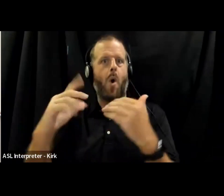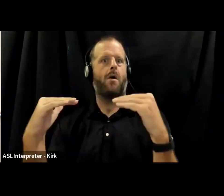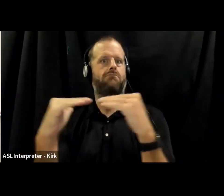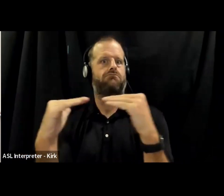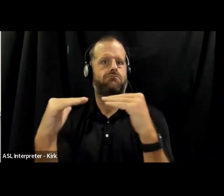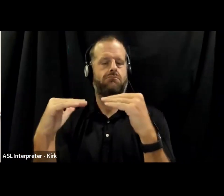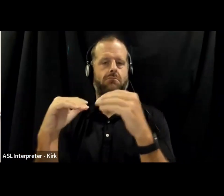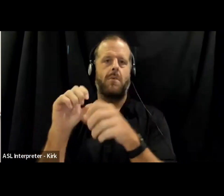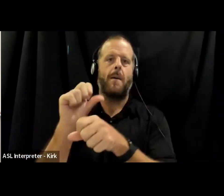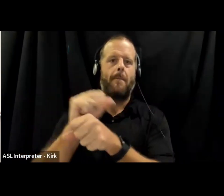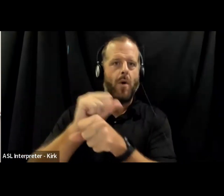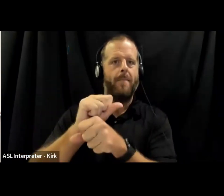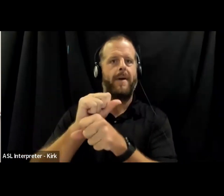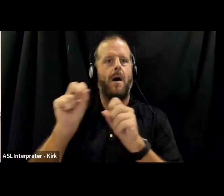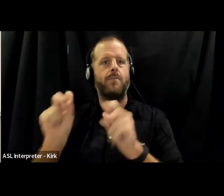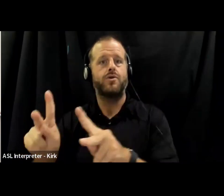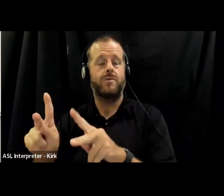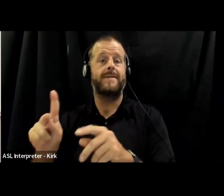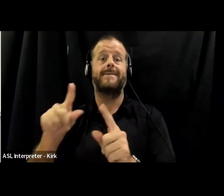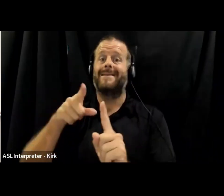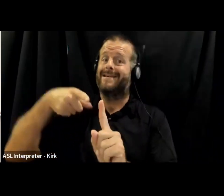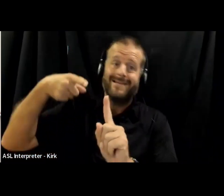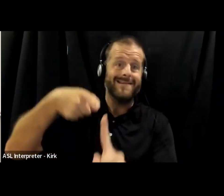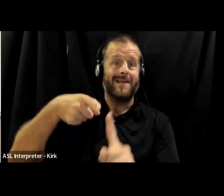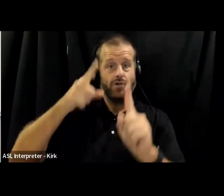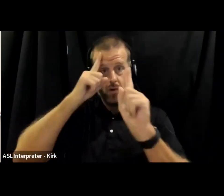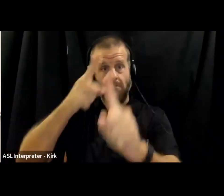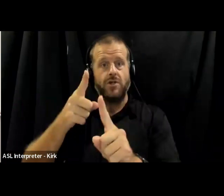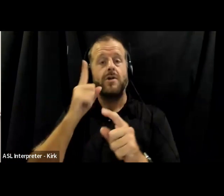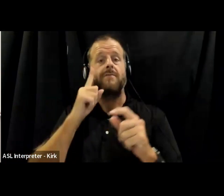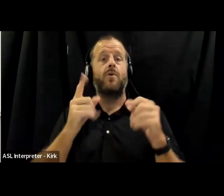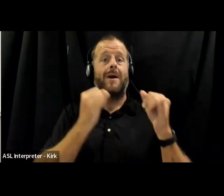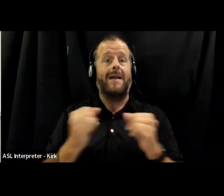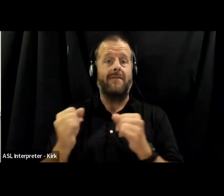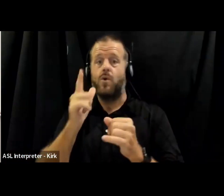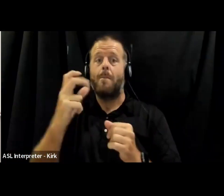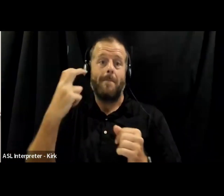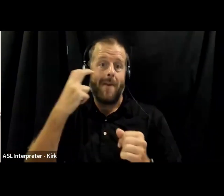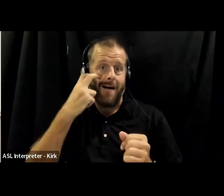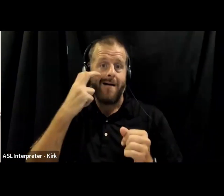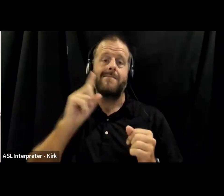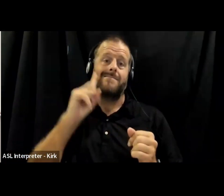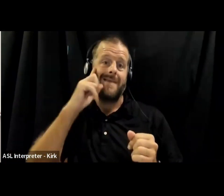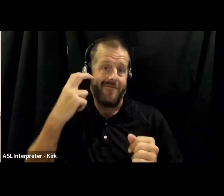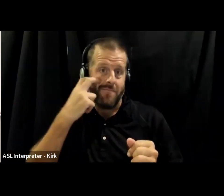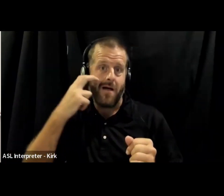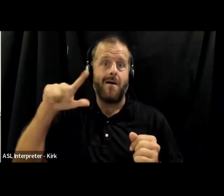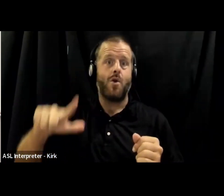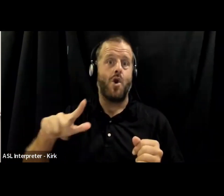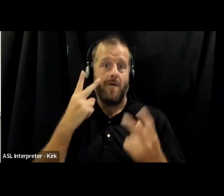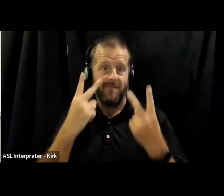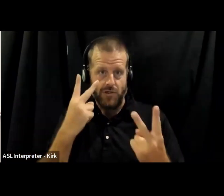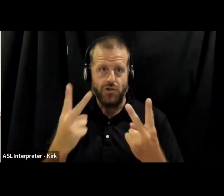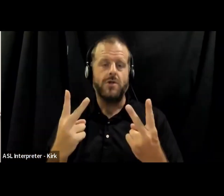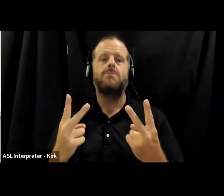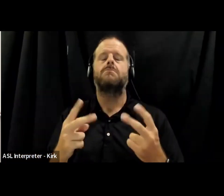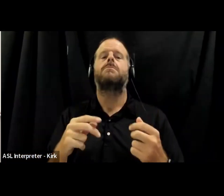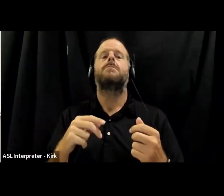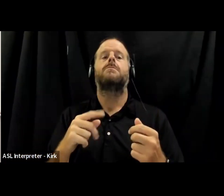And our central mission for individuals who are blind, DeafBlind, and have low vision is really to have access to these